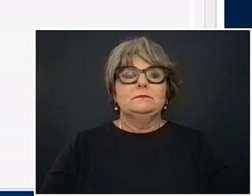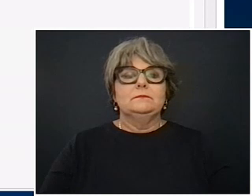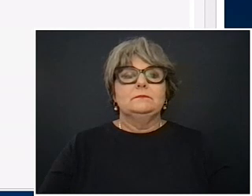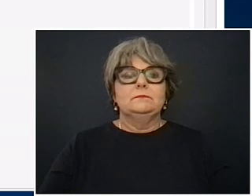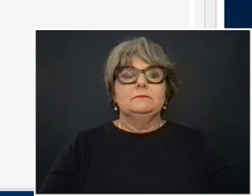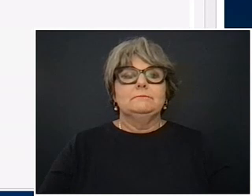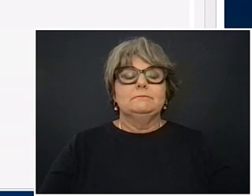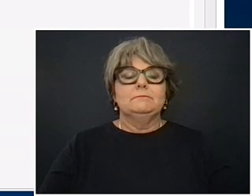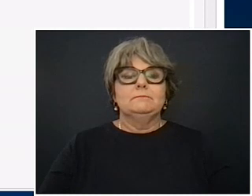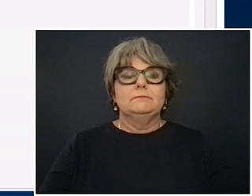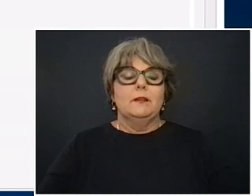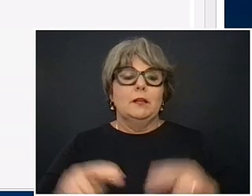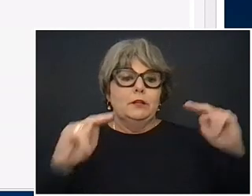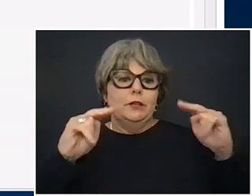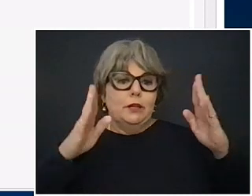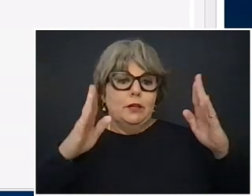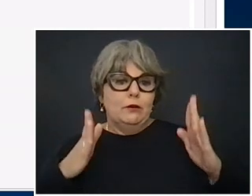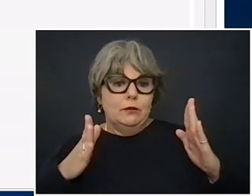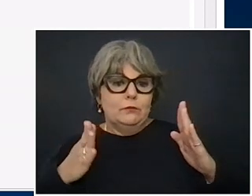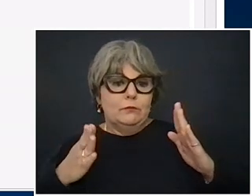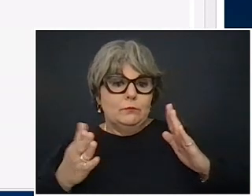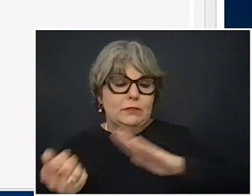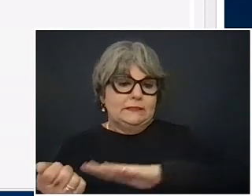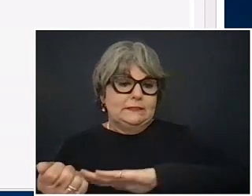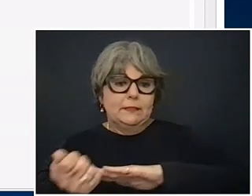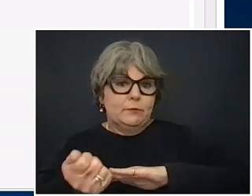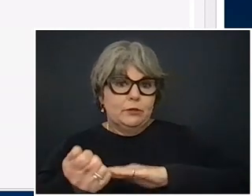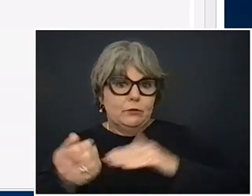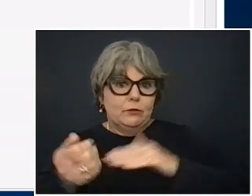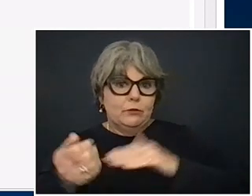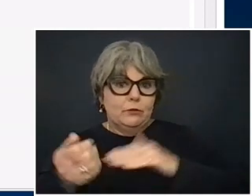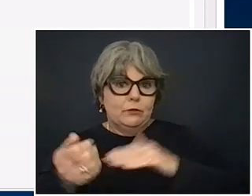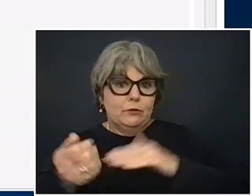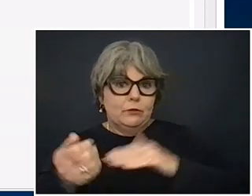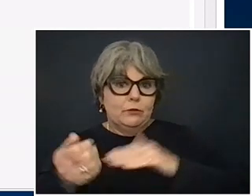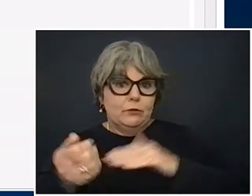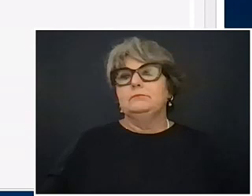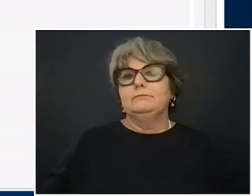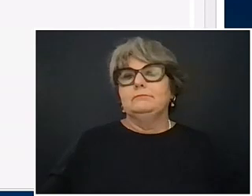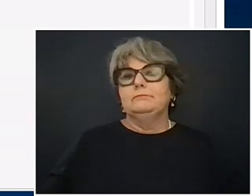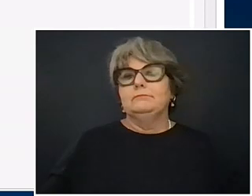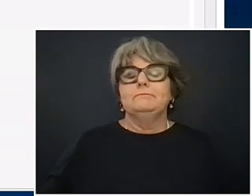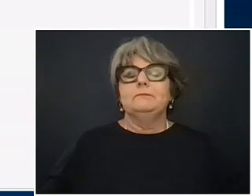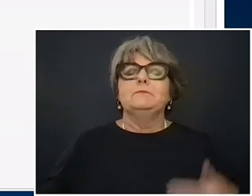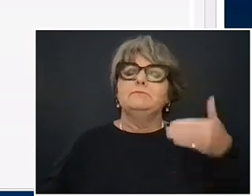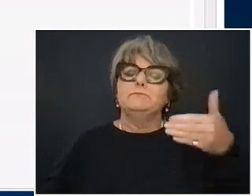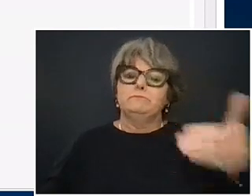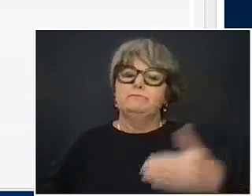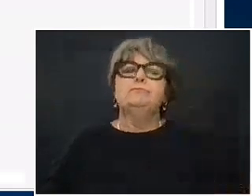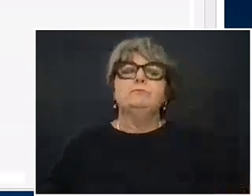on? I think we'll just move on. Okay. Alright.